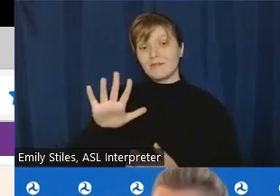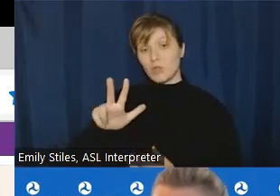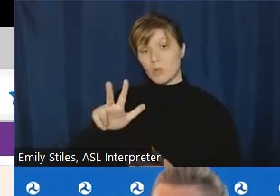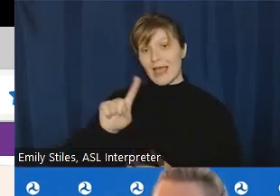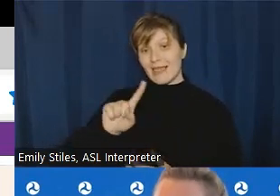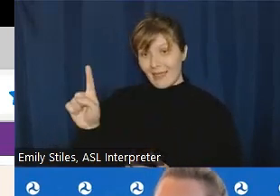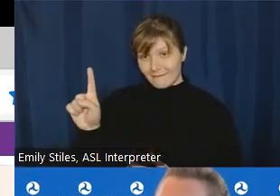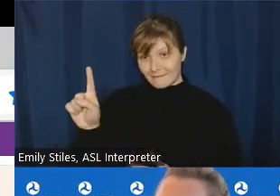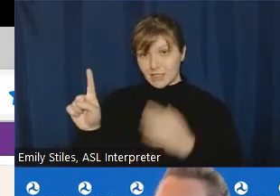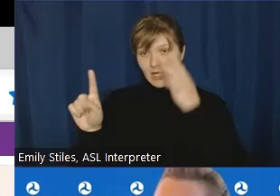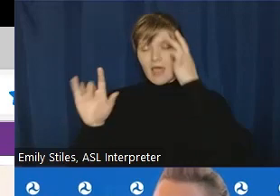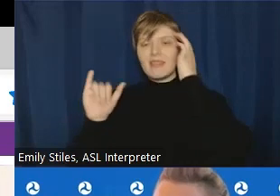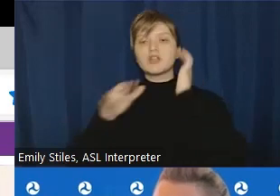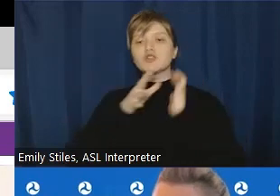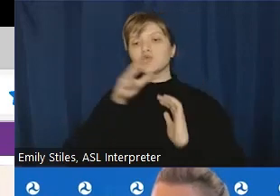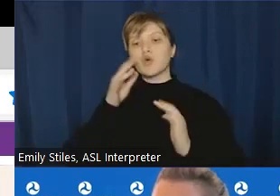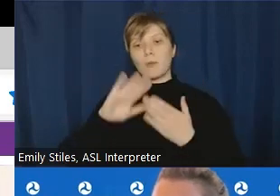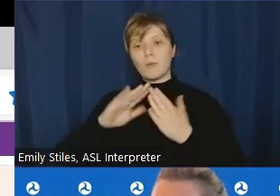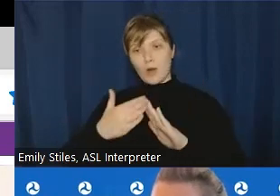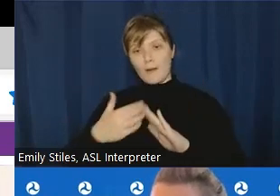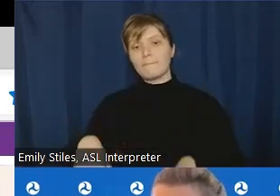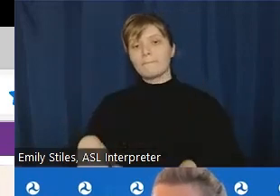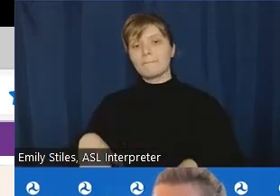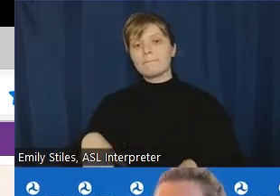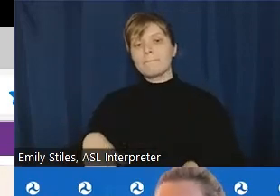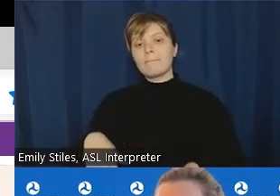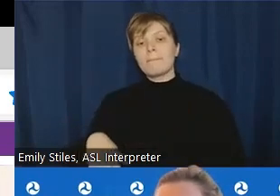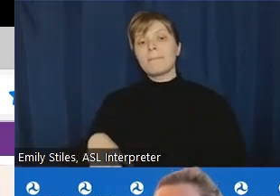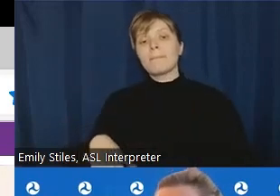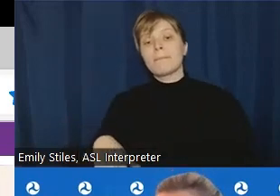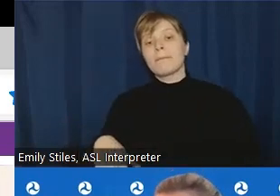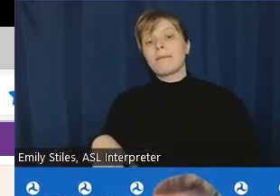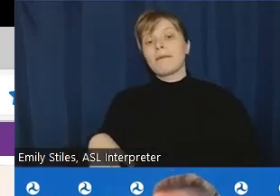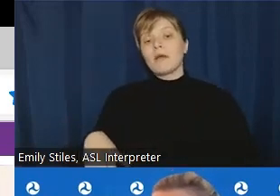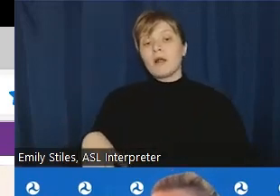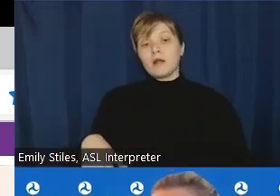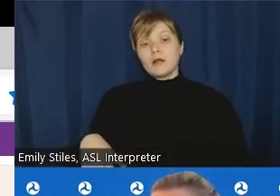and 5310 are the formula programs, those are the older adult and people with